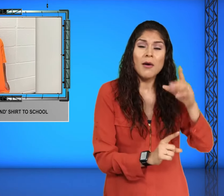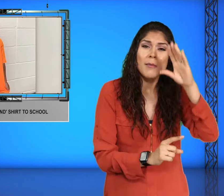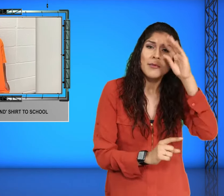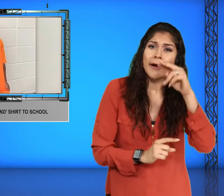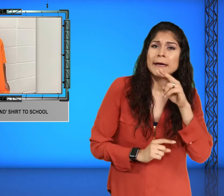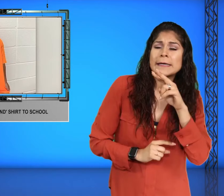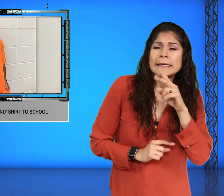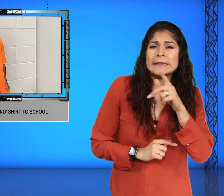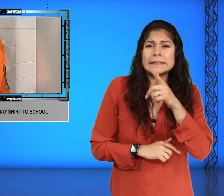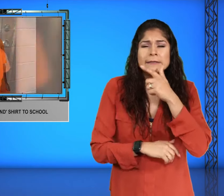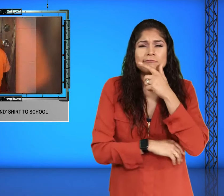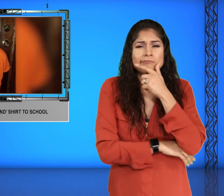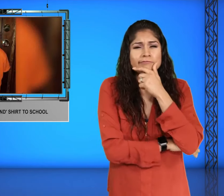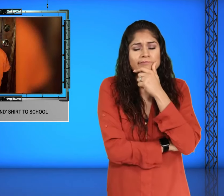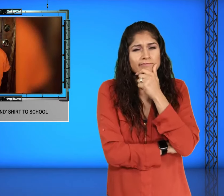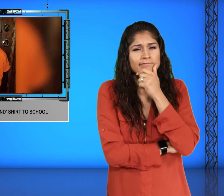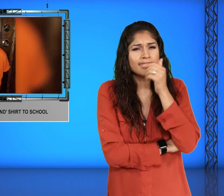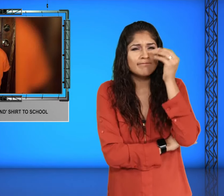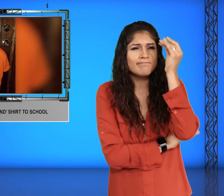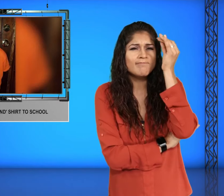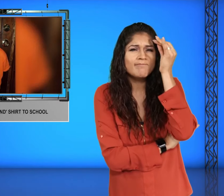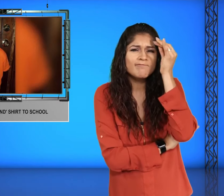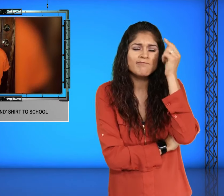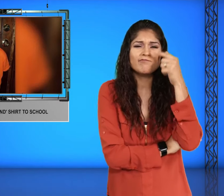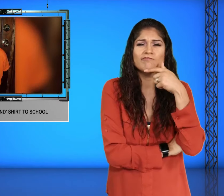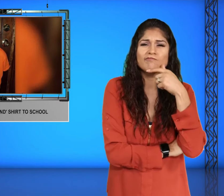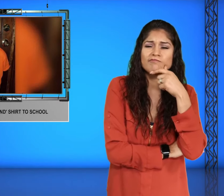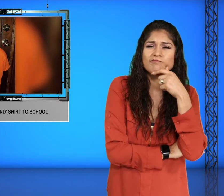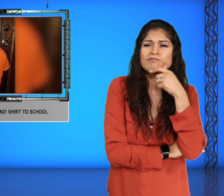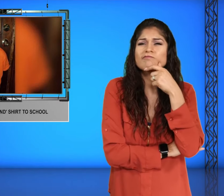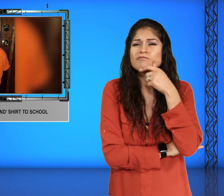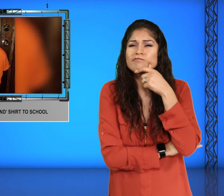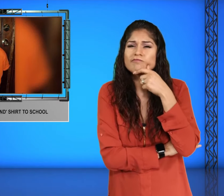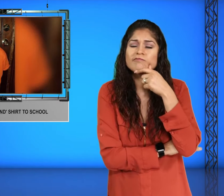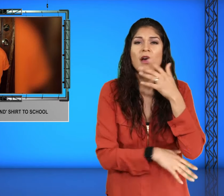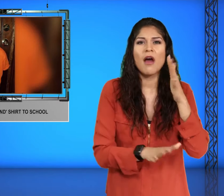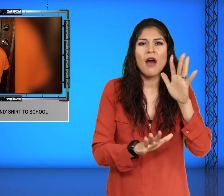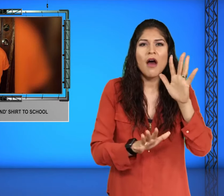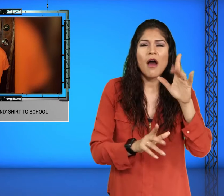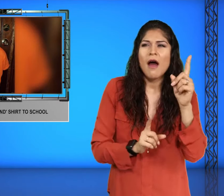And it comes just as many students are returning to school for a new year.